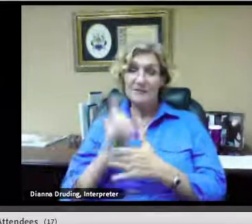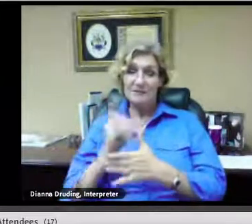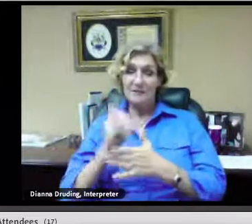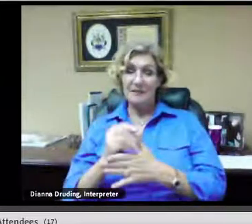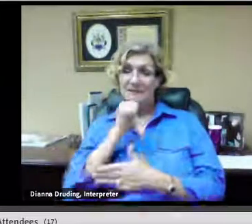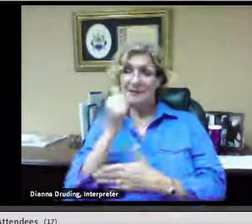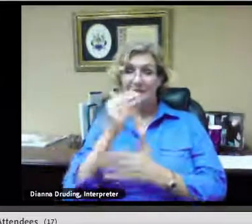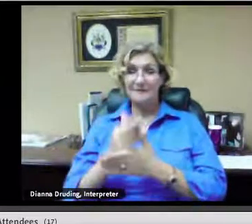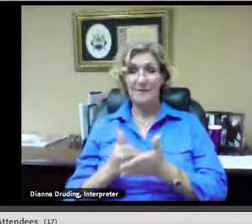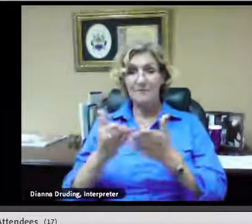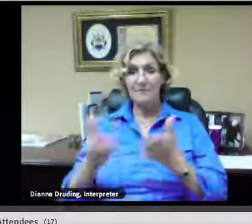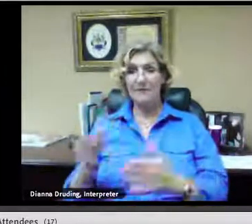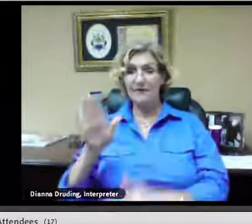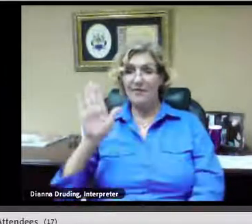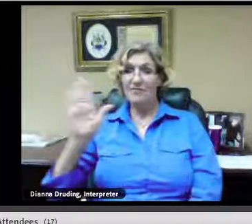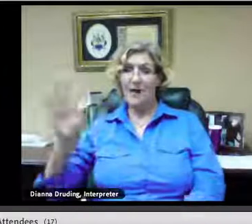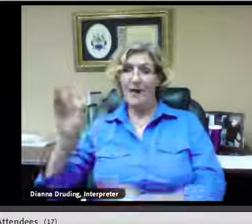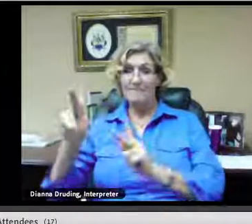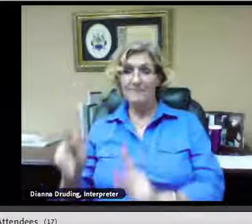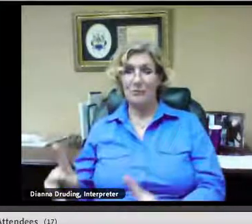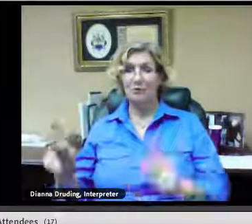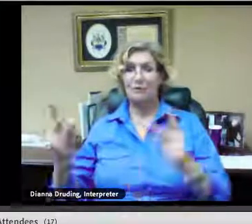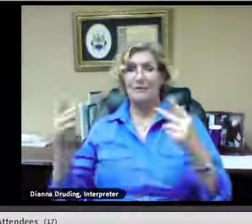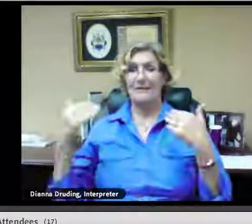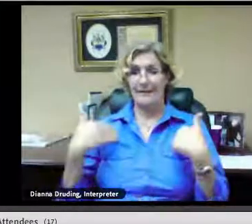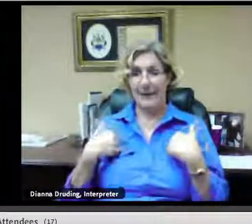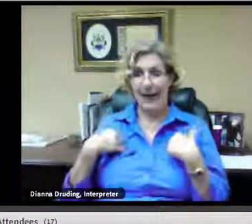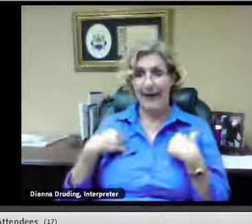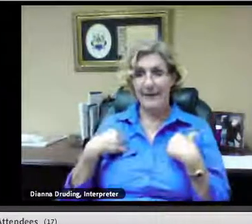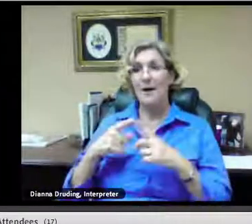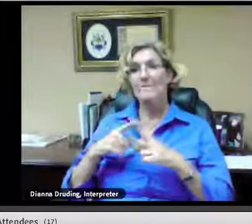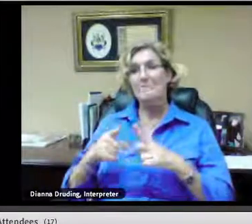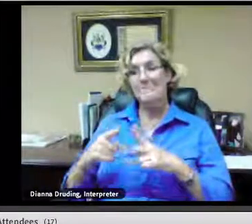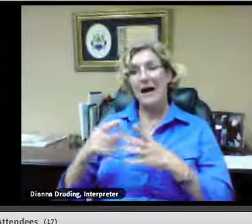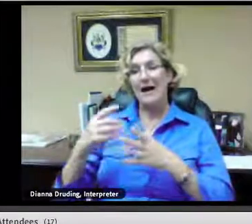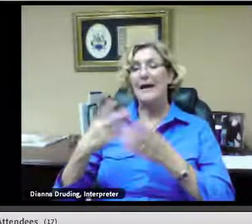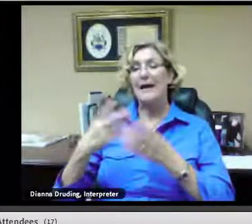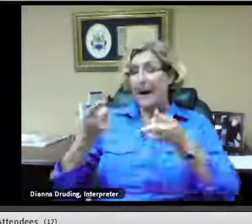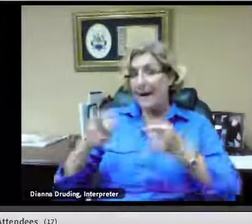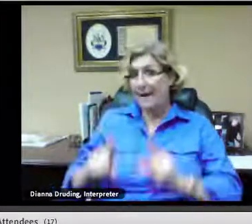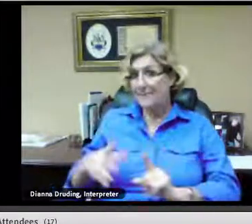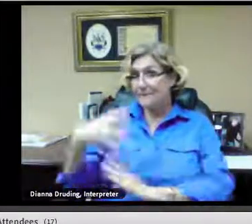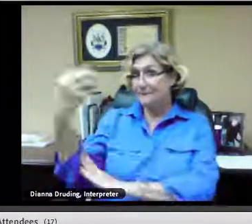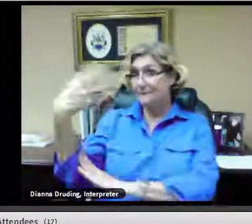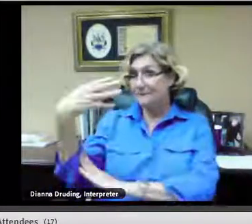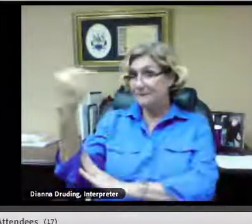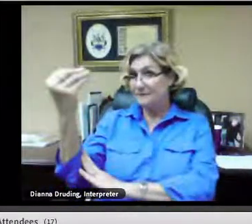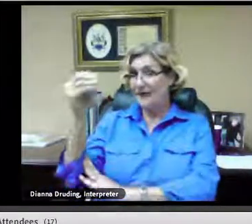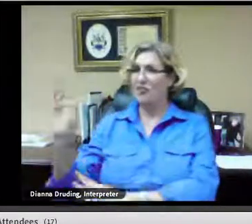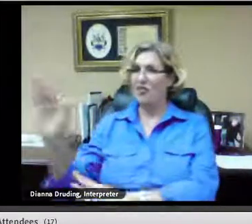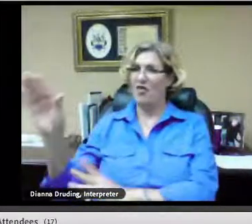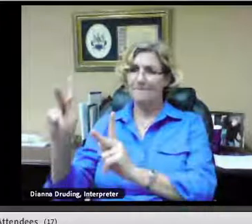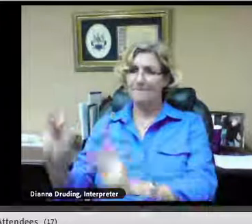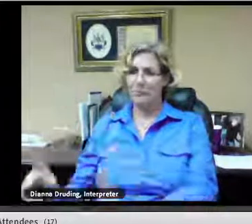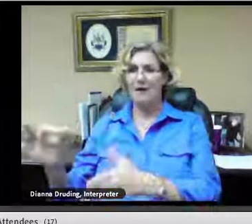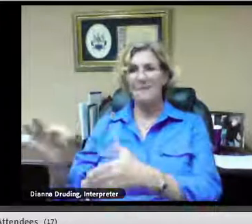It's a functional limitation. So disability occurs in the interaction between the person,